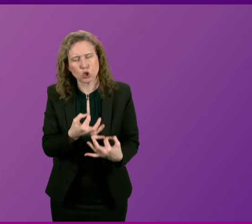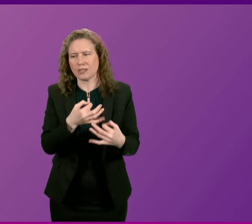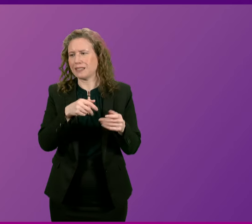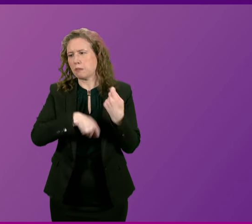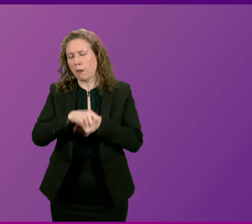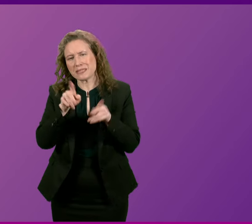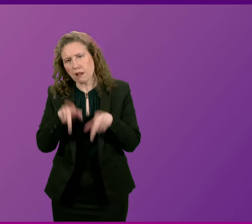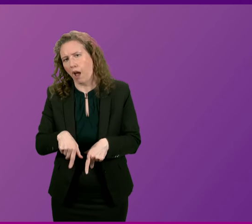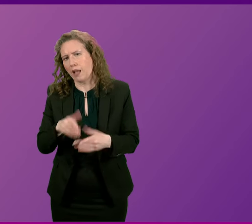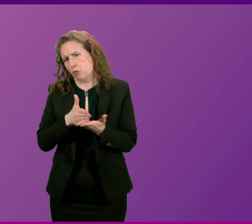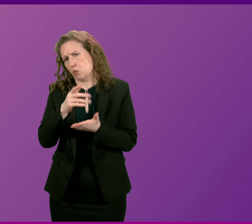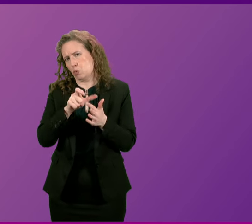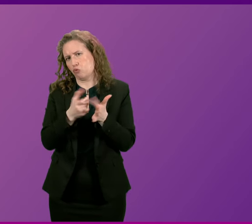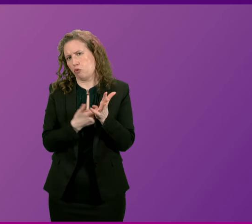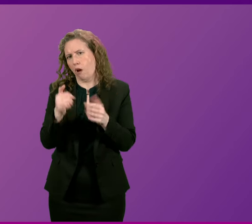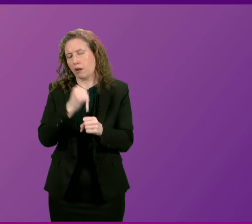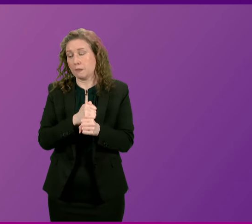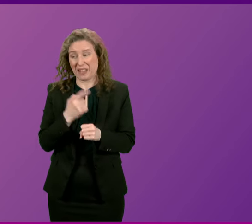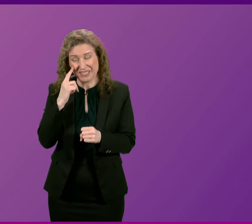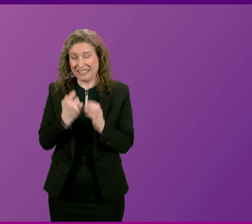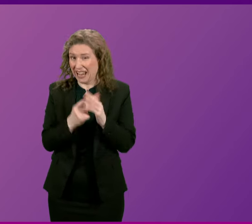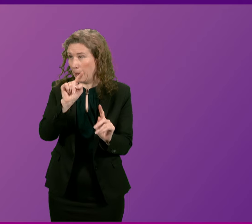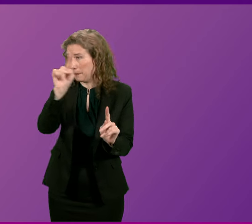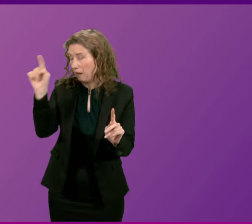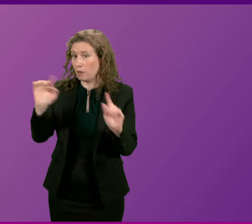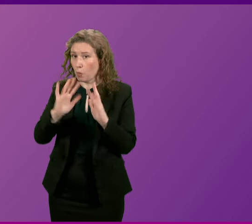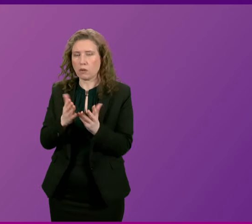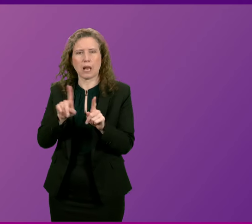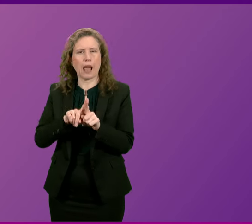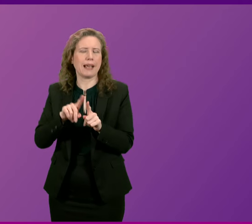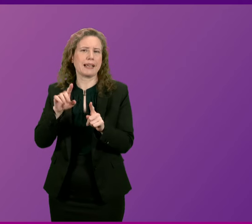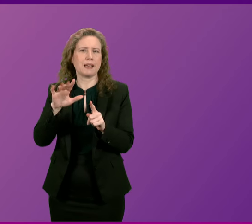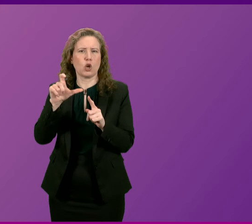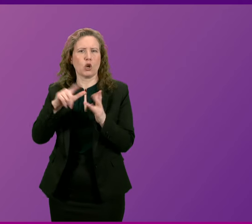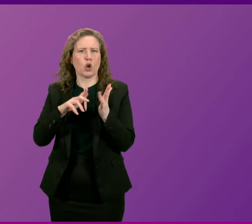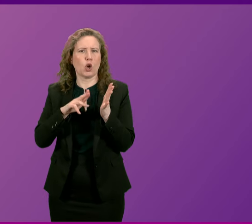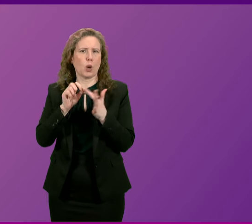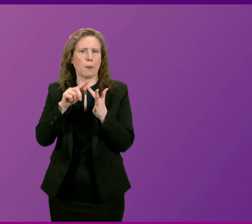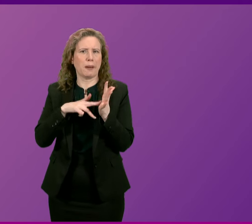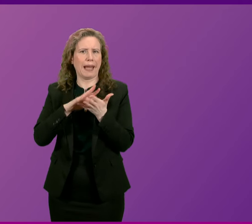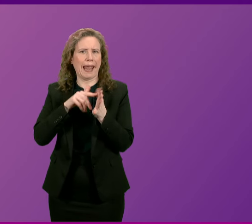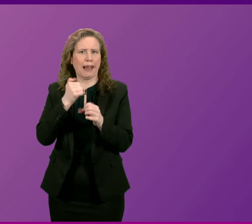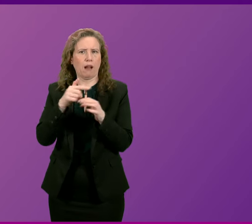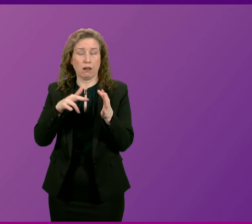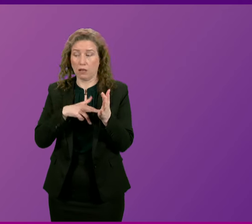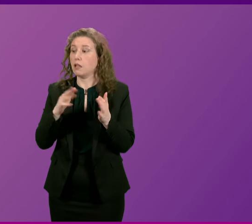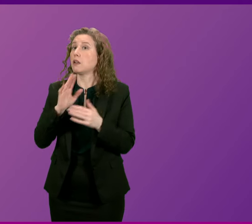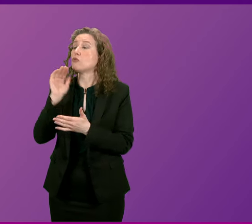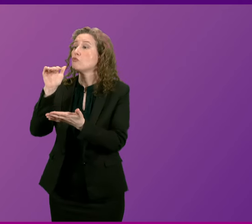That is essential, and I have seen it happen elsewhere in the world, such as in Copenhagen, where it works very effectively—within five minutes, a referral to residential rehab can